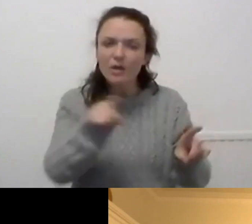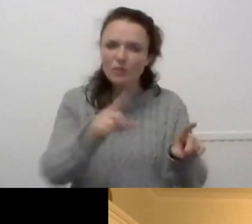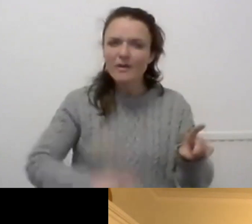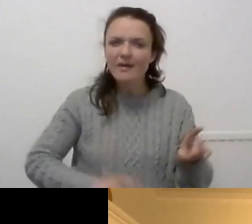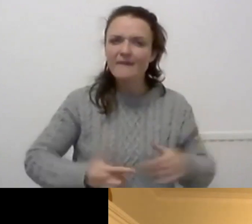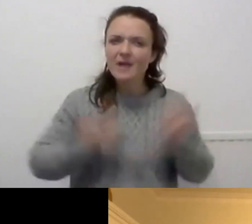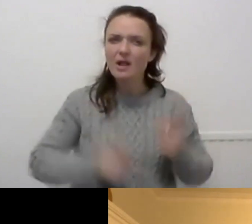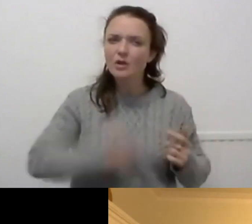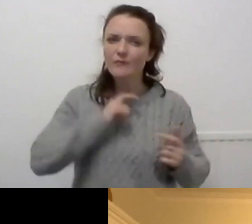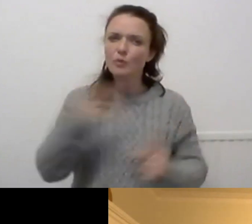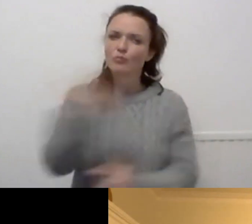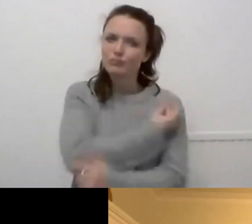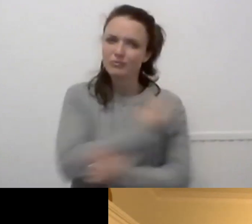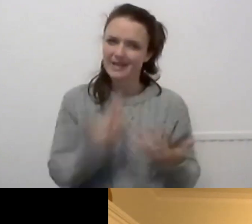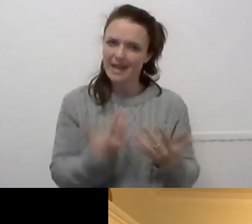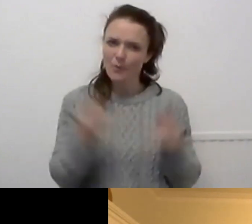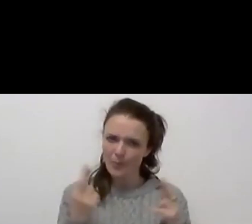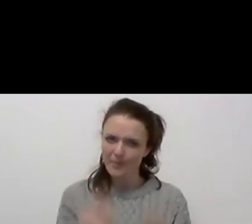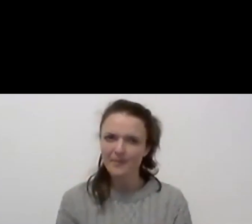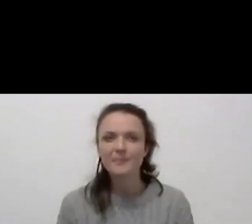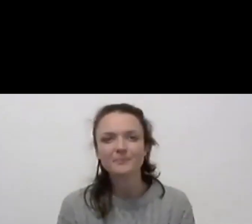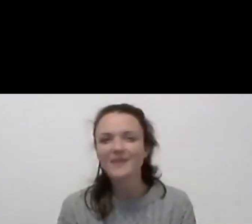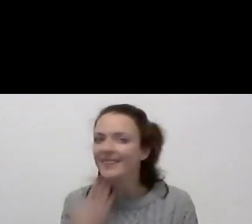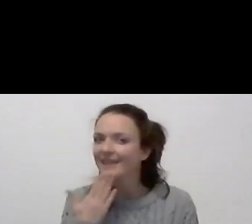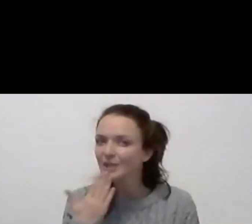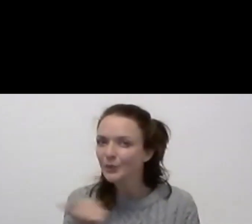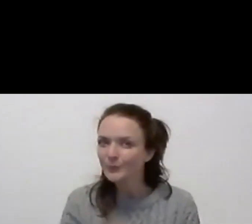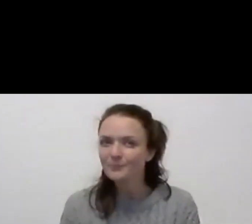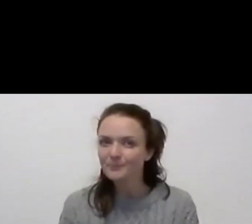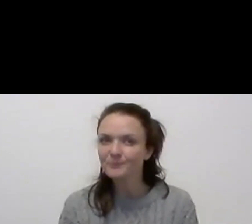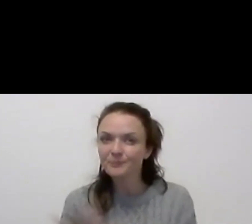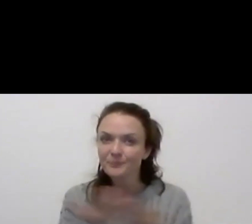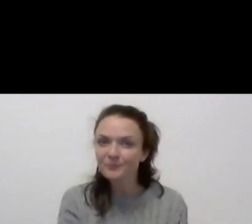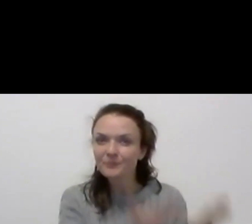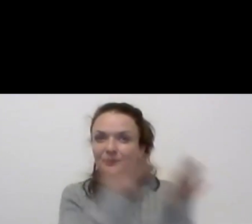Thank you Dr. Murphy. Mohamed's you your last words.